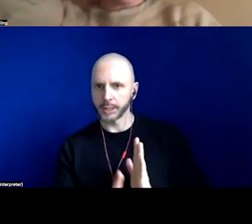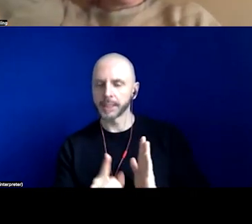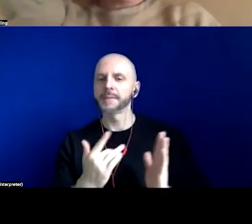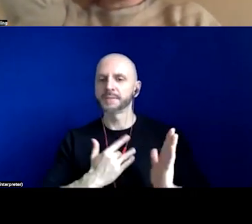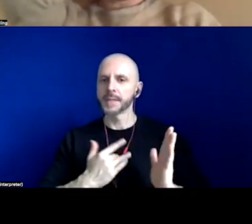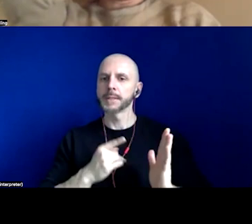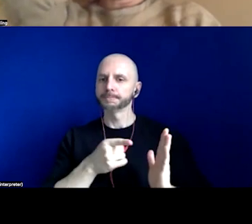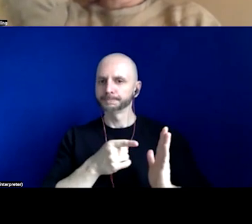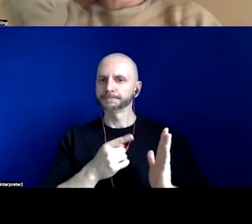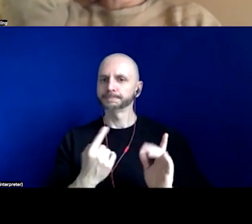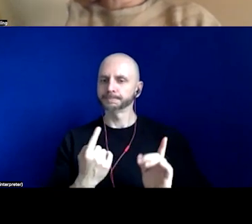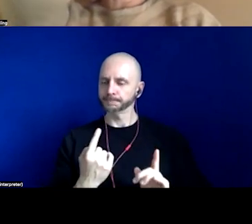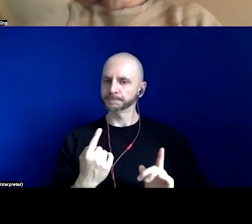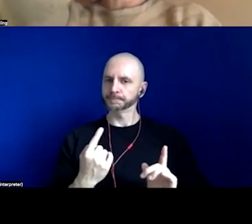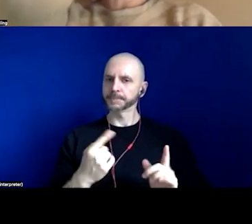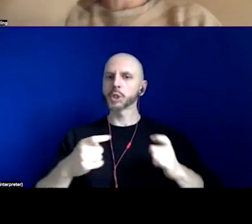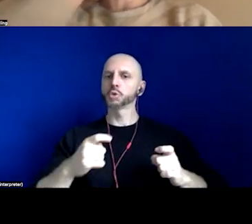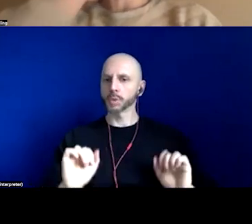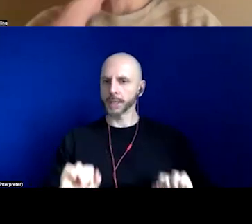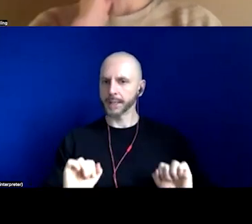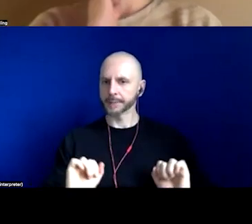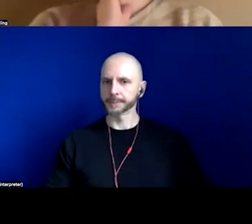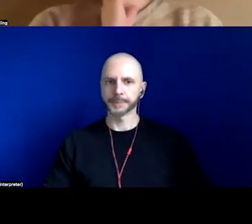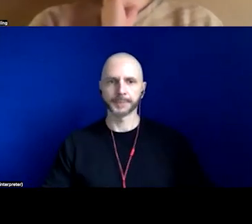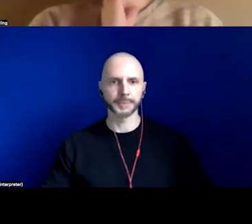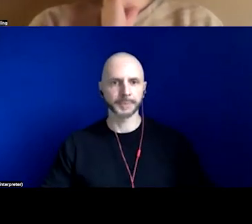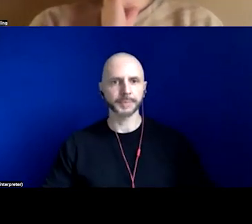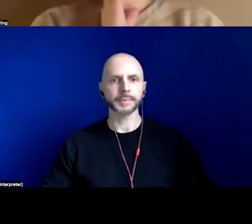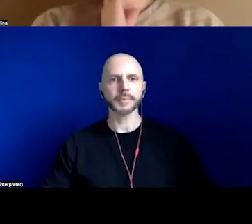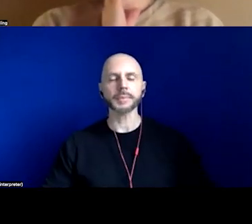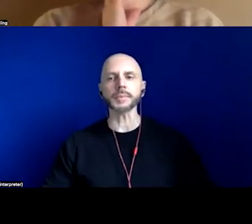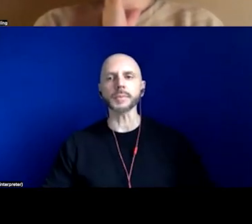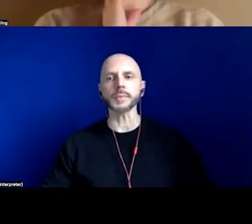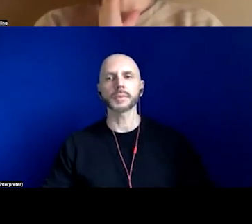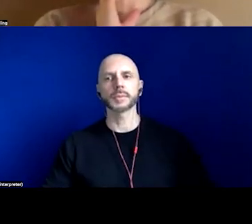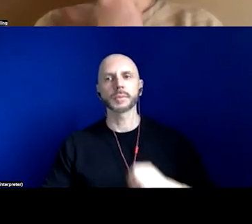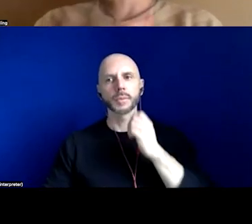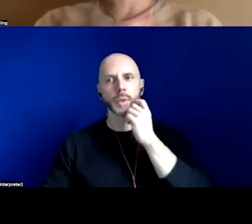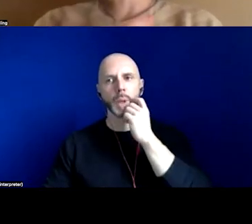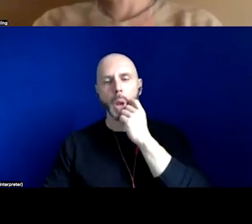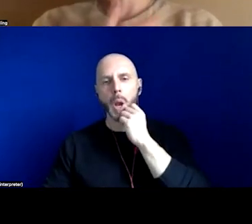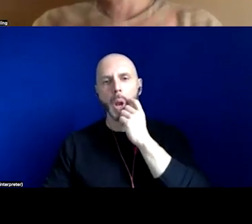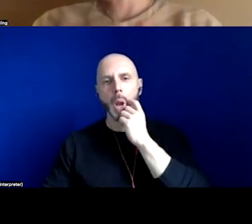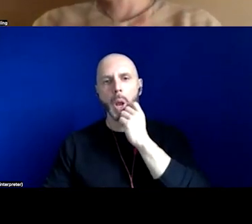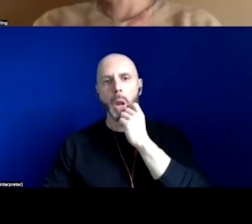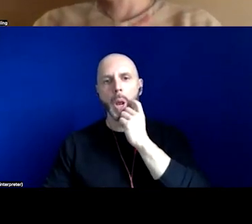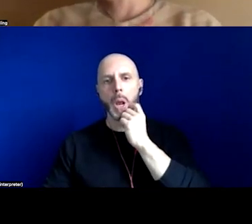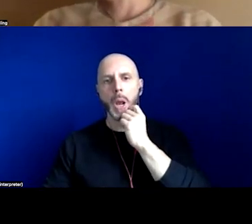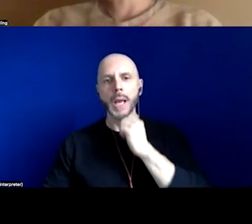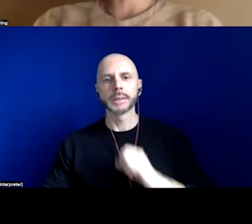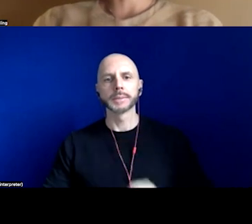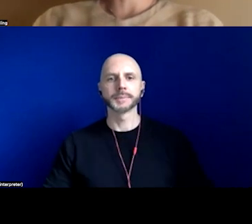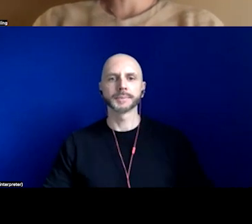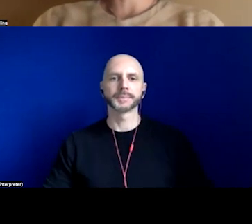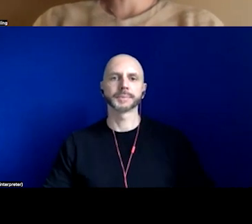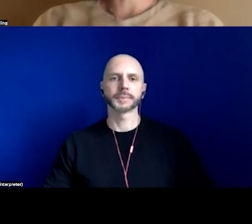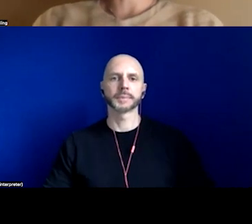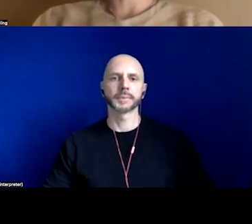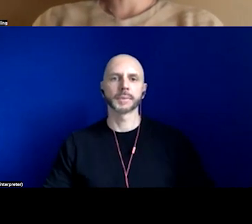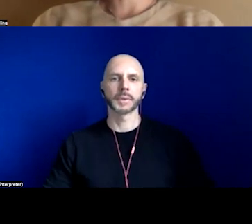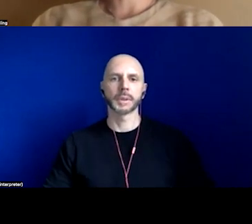first to experiment with were creating those knowledge bases that Dione showed and then